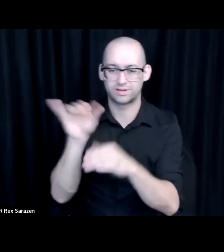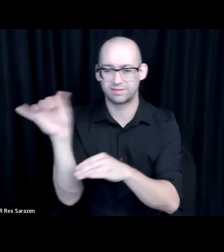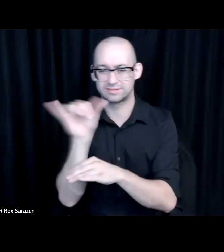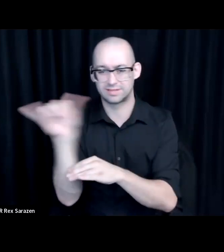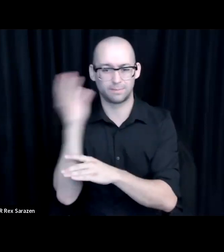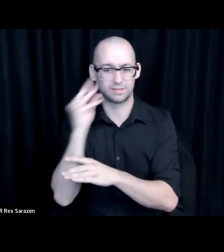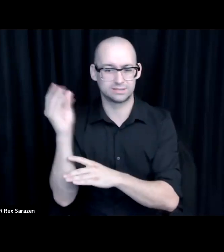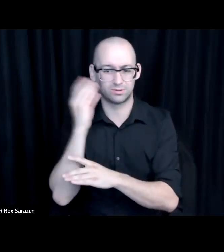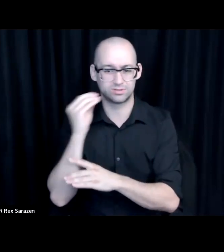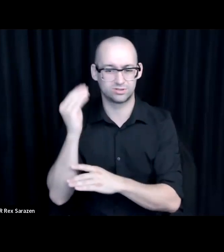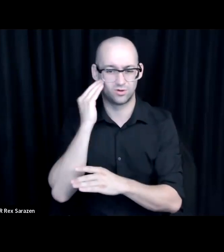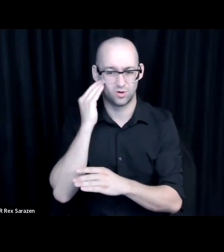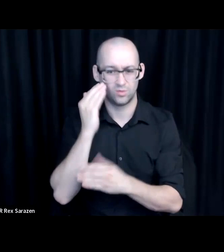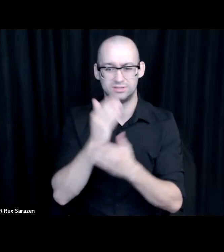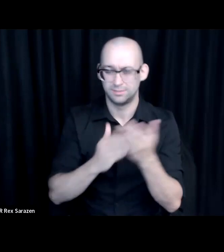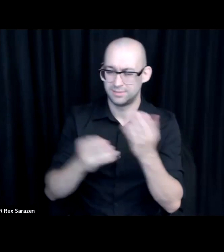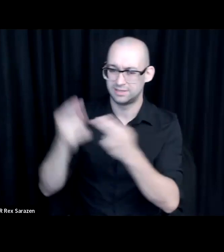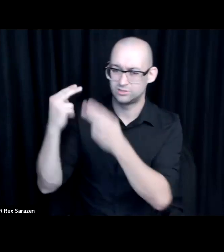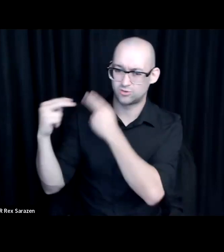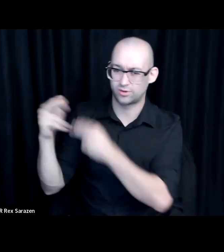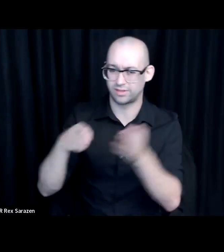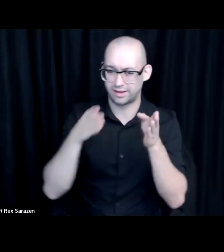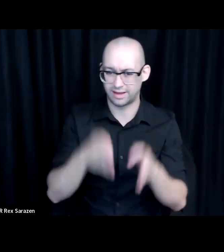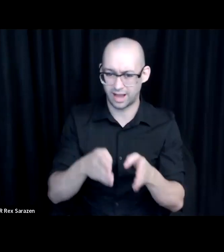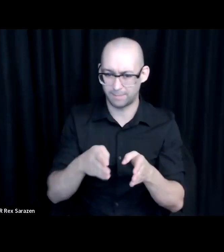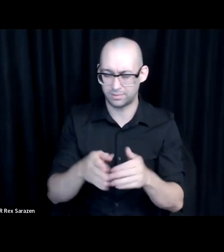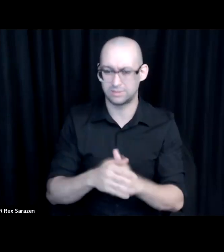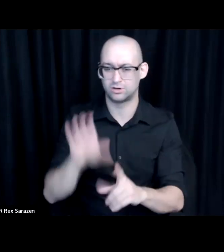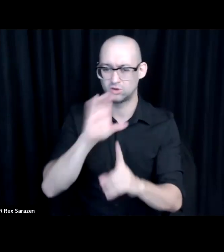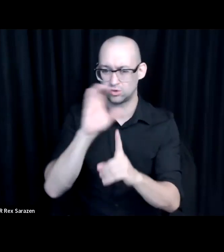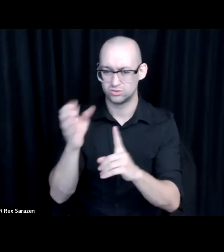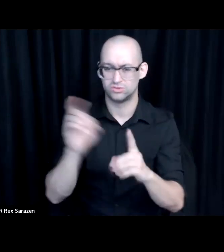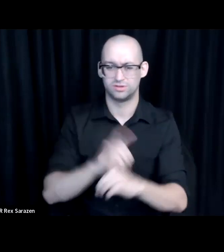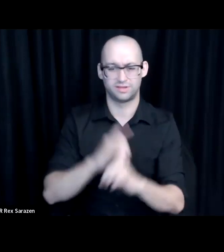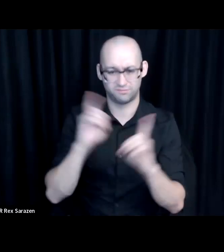inequities, or dispossession of culture or cultural differences. And the policy initiatives